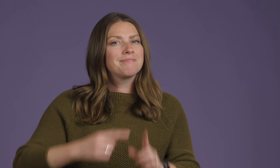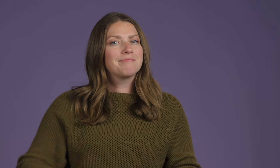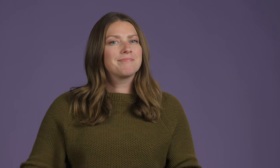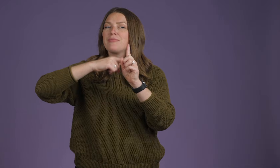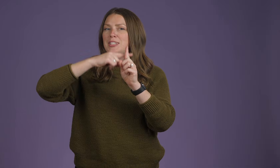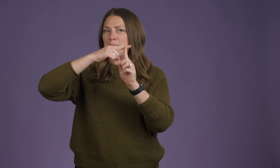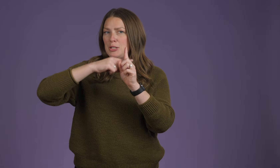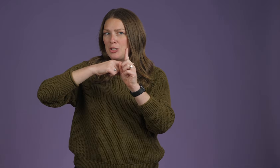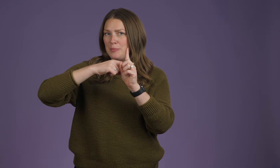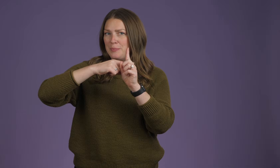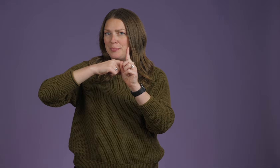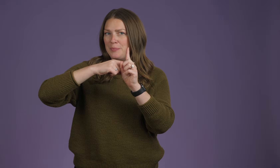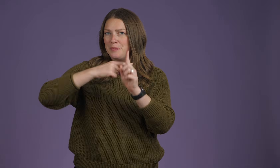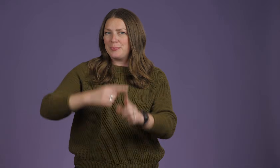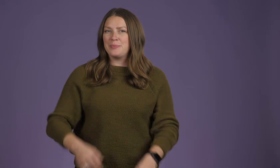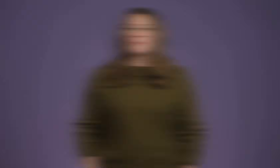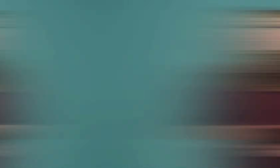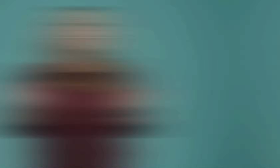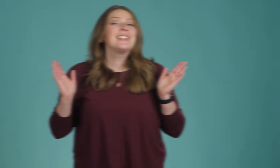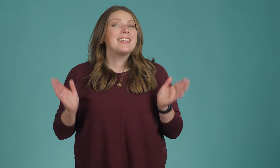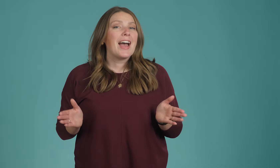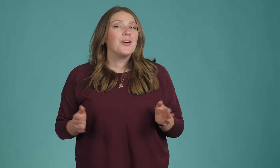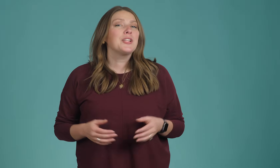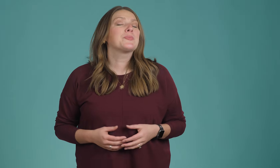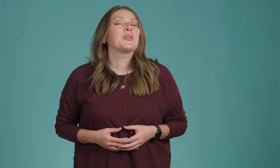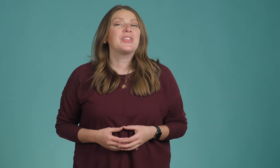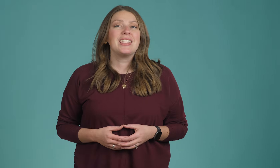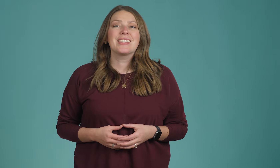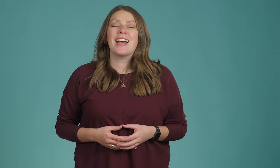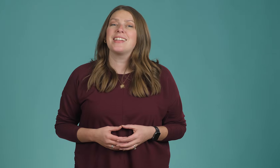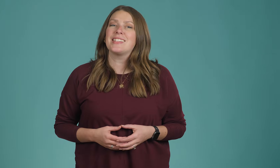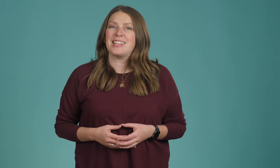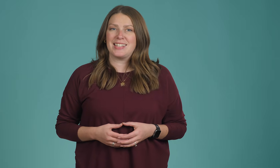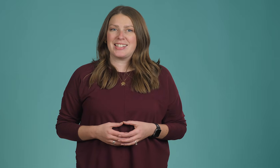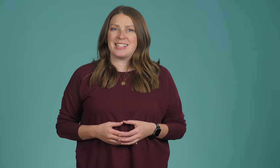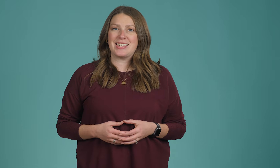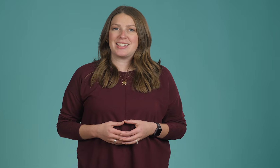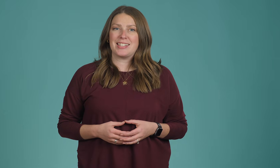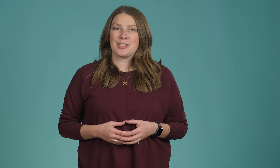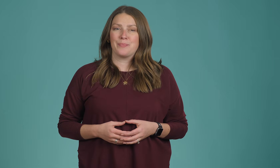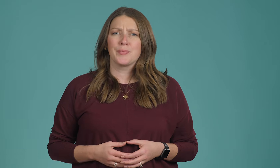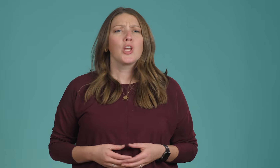Temperature Now let's put these signs into sentences.